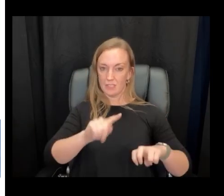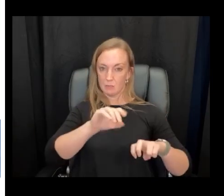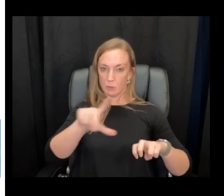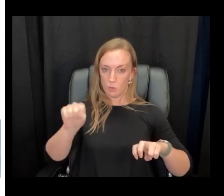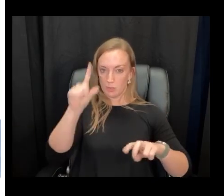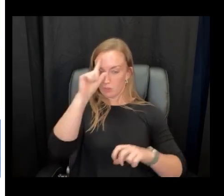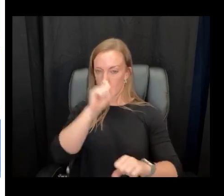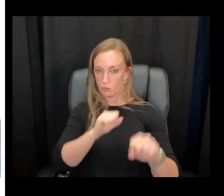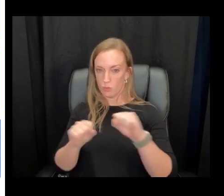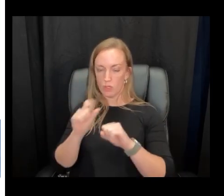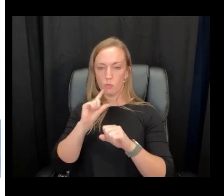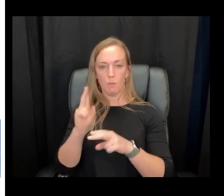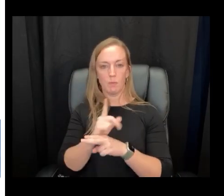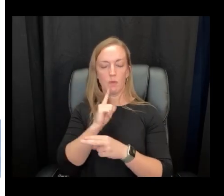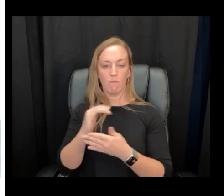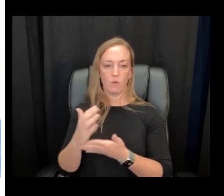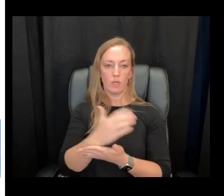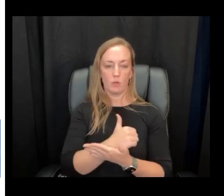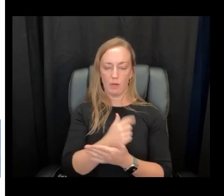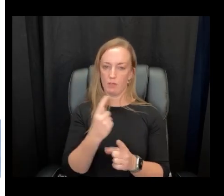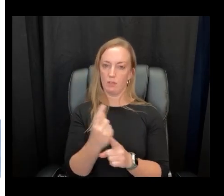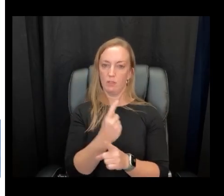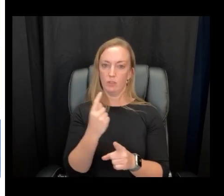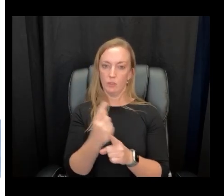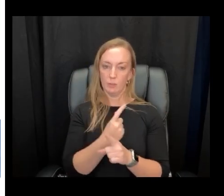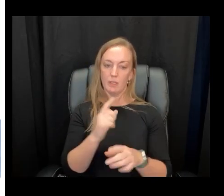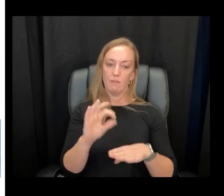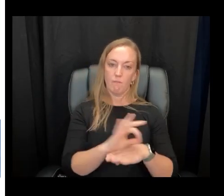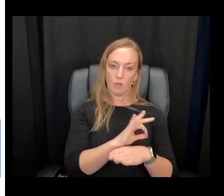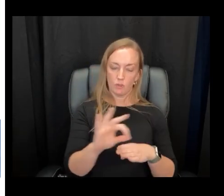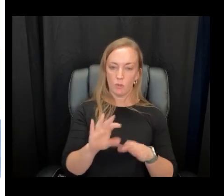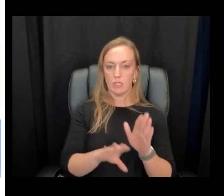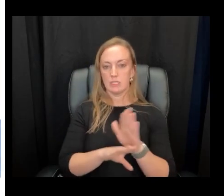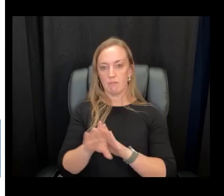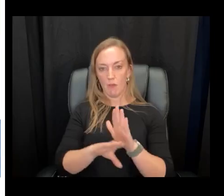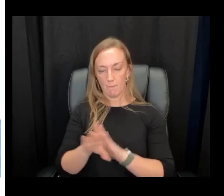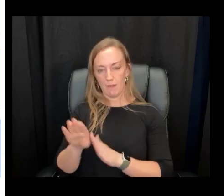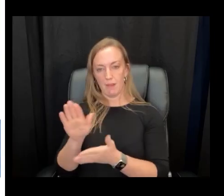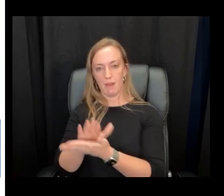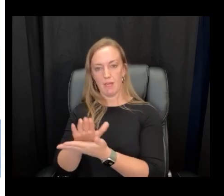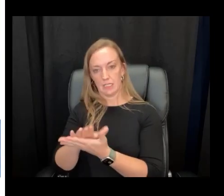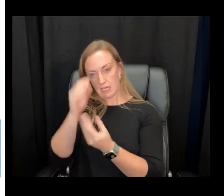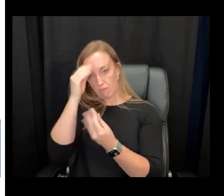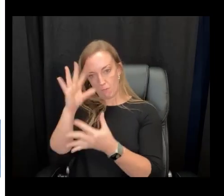gather relevant functional, developmental, and academic information about the child,